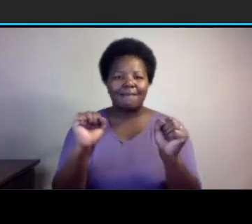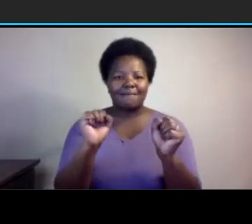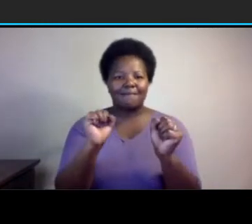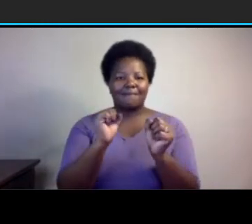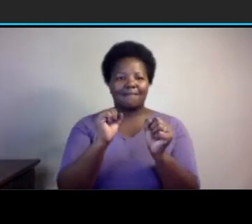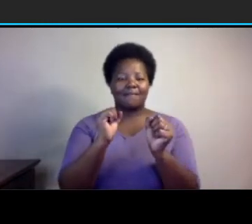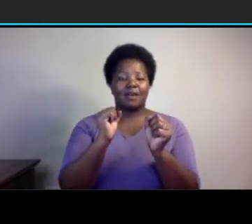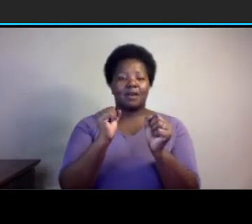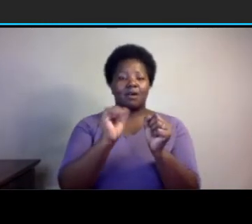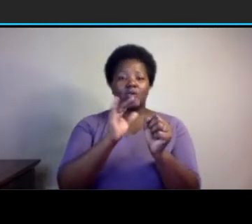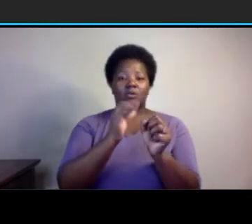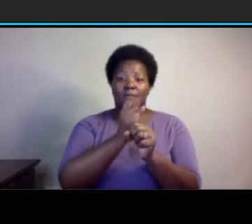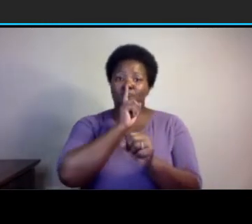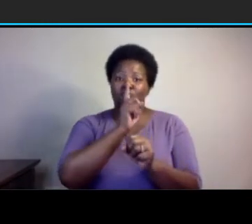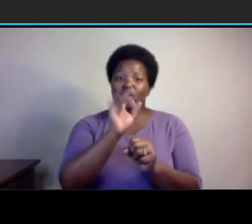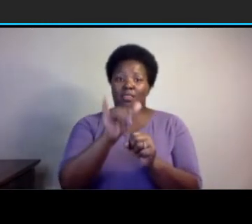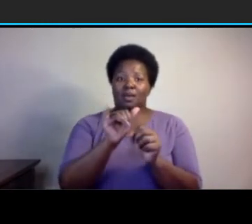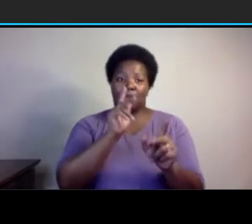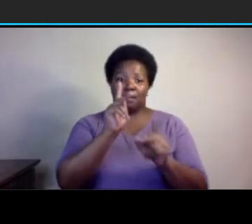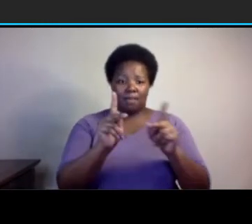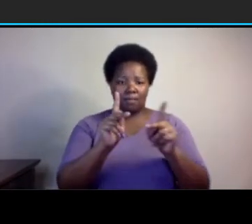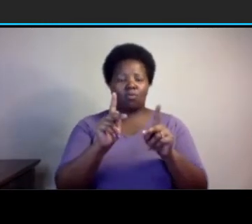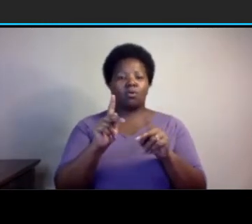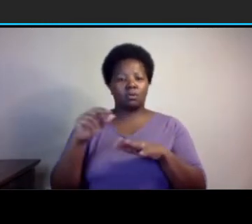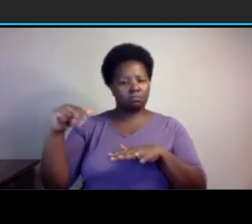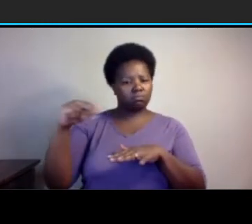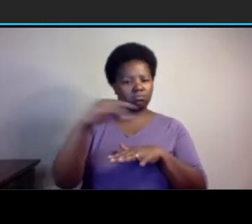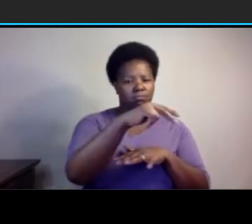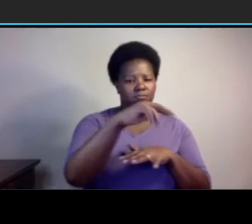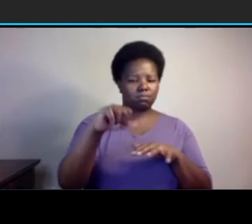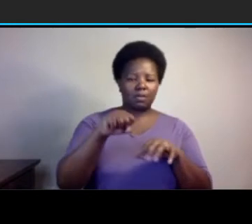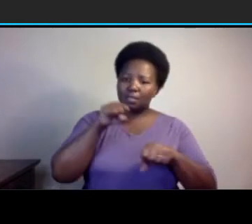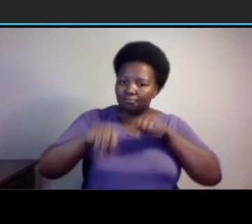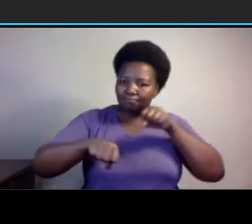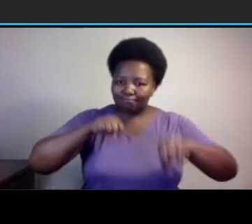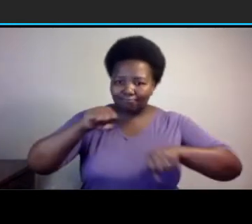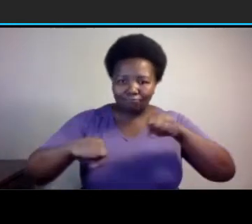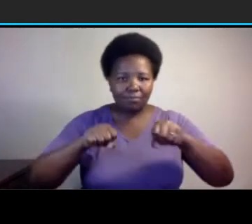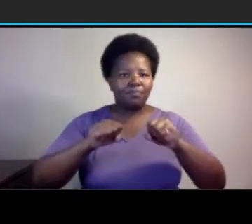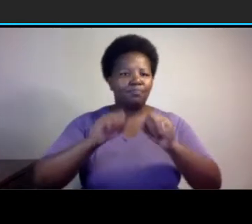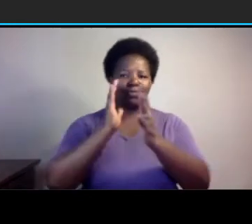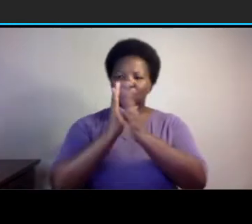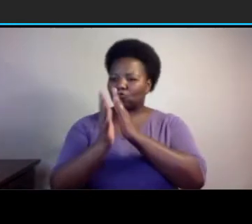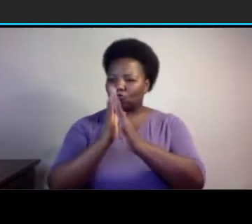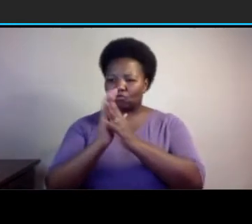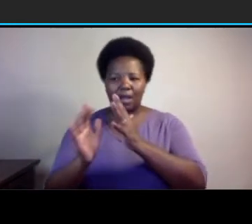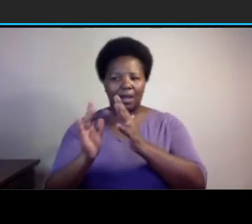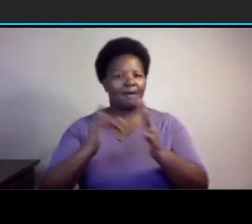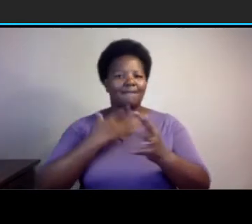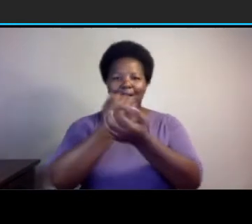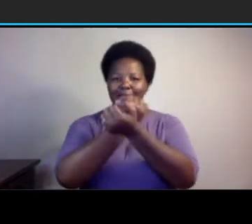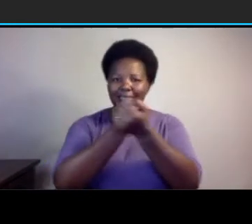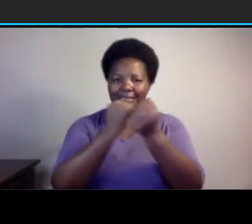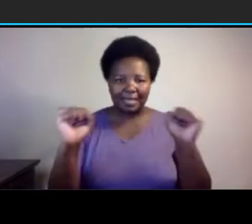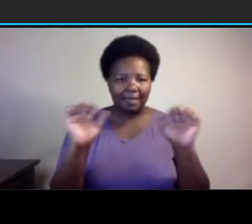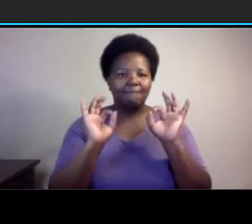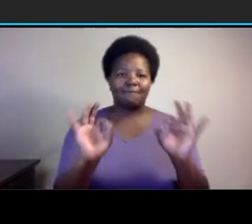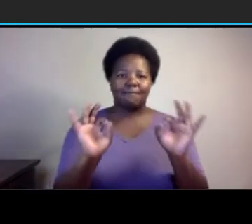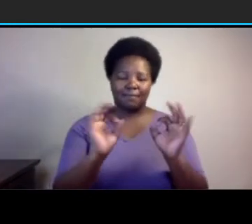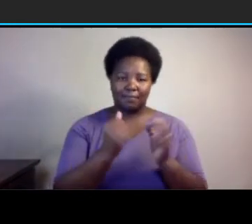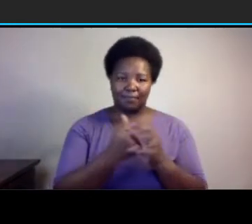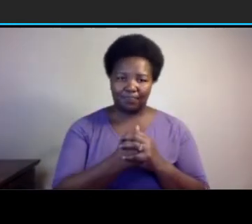you know people walking there the bicyclists and the traffic and cross this intersection safely